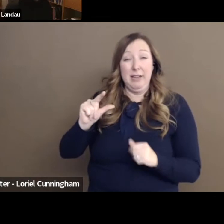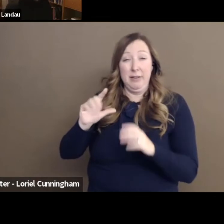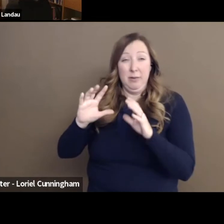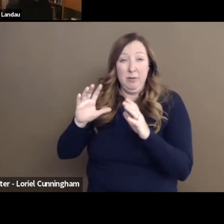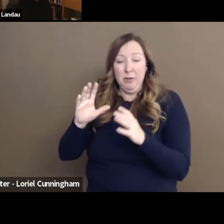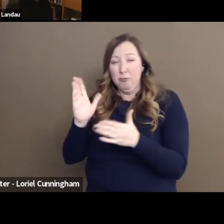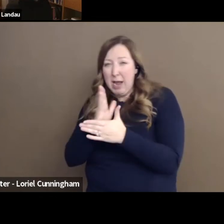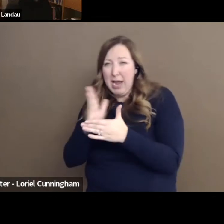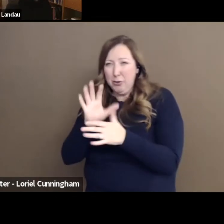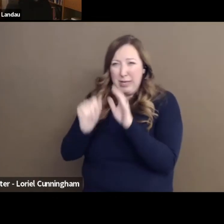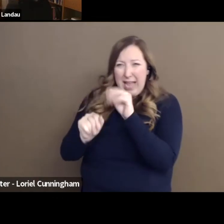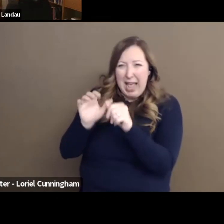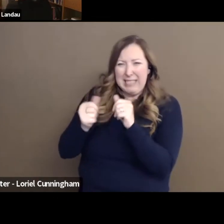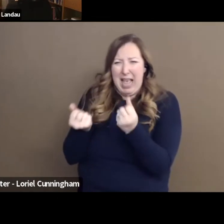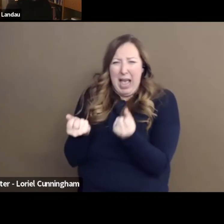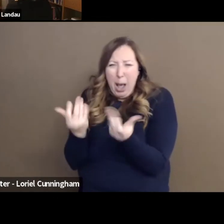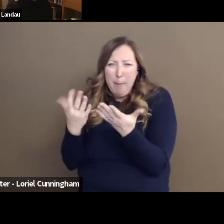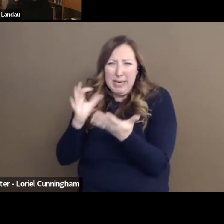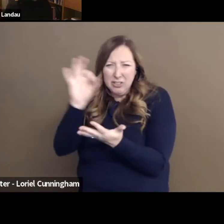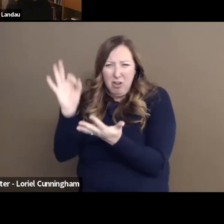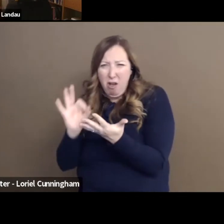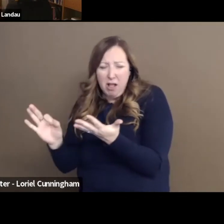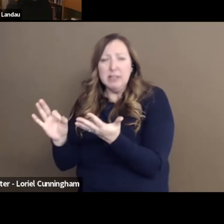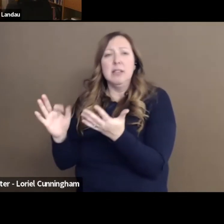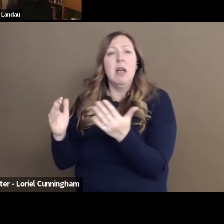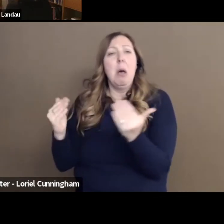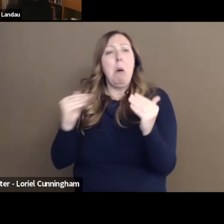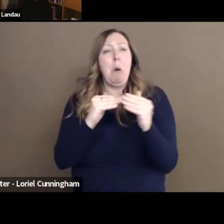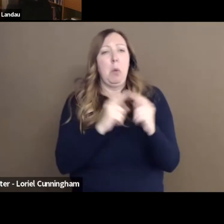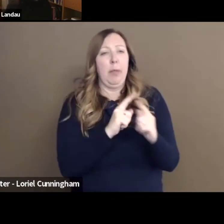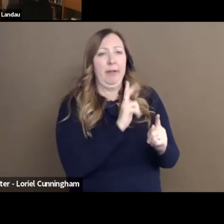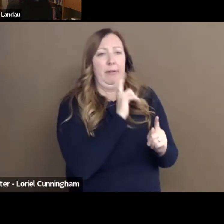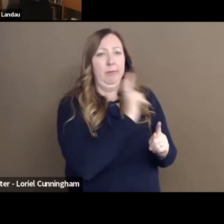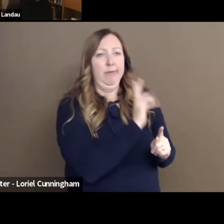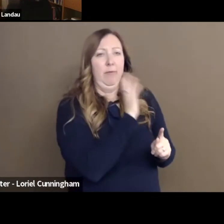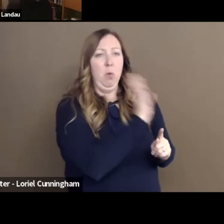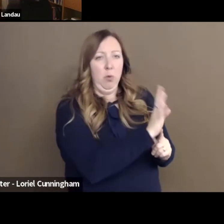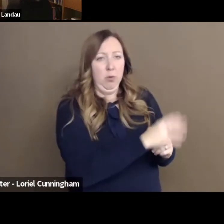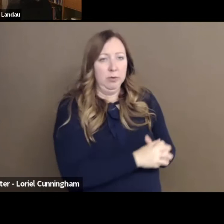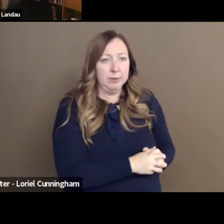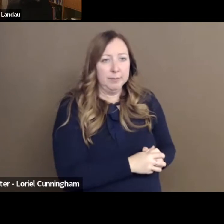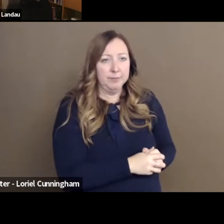we've done work in the approximate number system